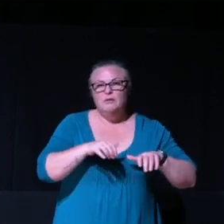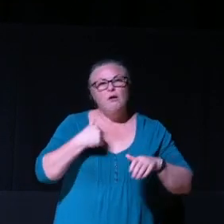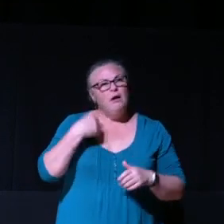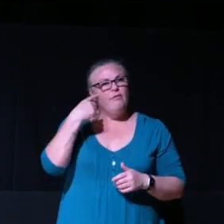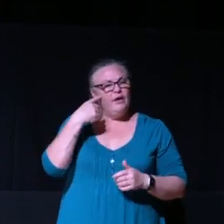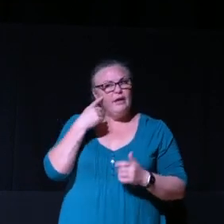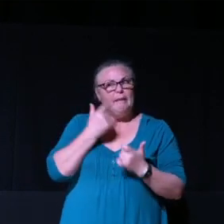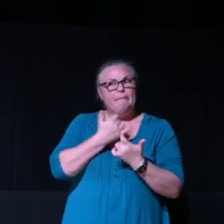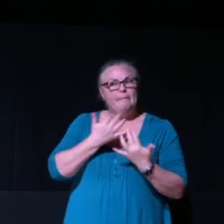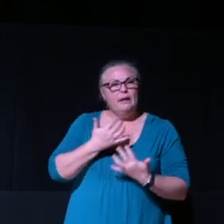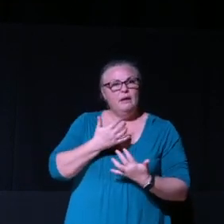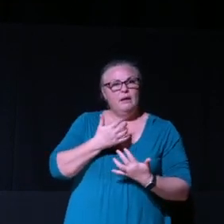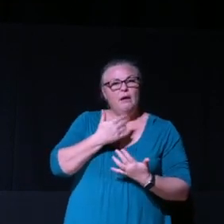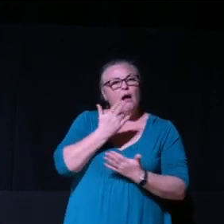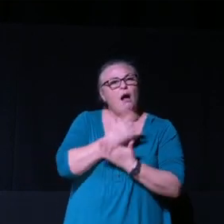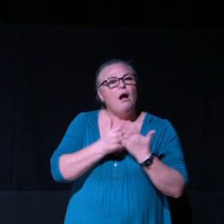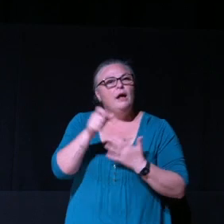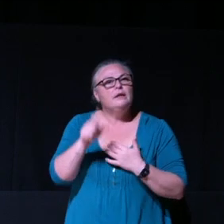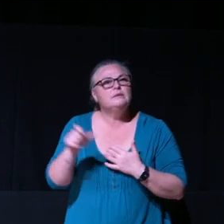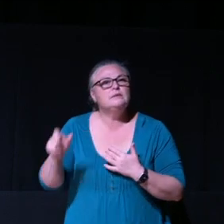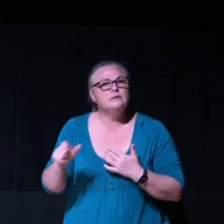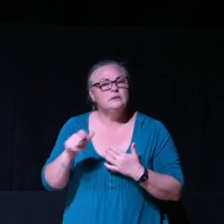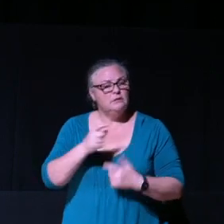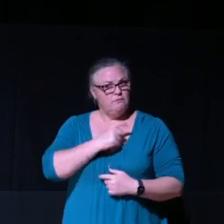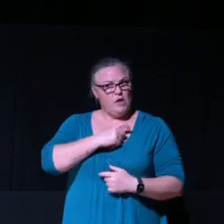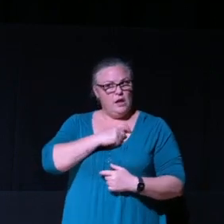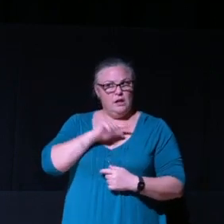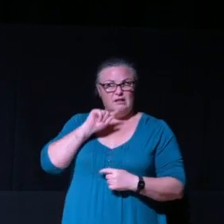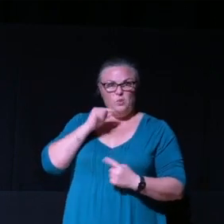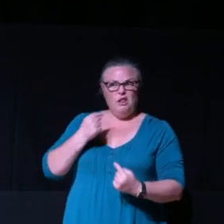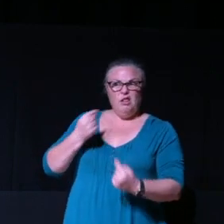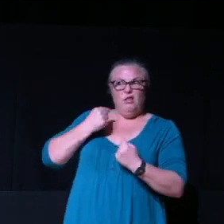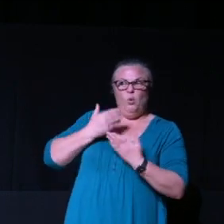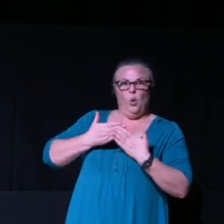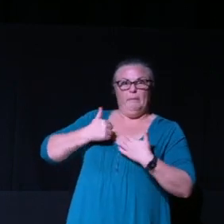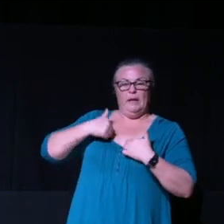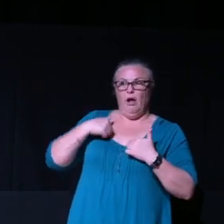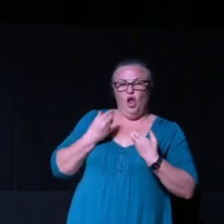are afraid that they're going to be cancelled and when that permeates throughout your work and